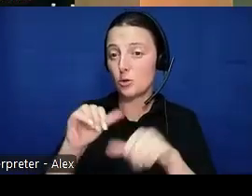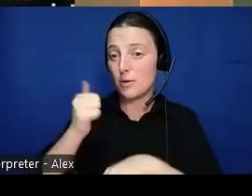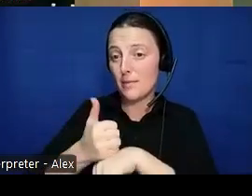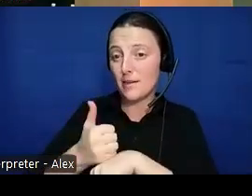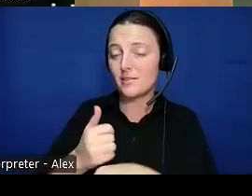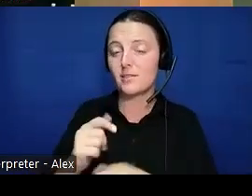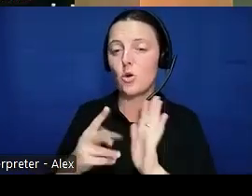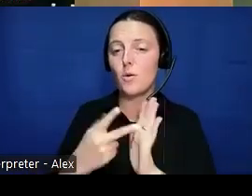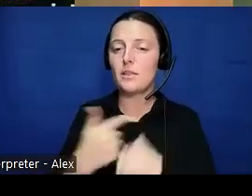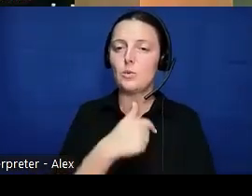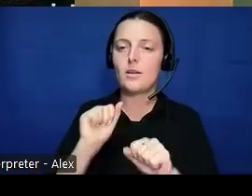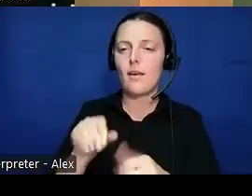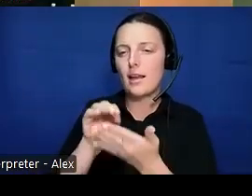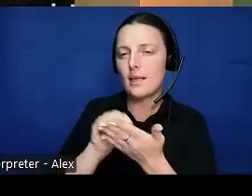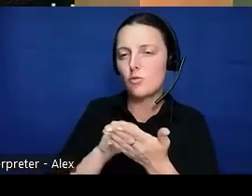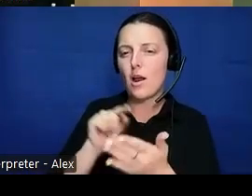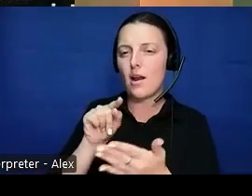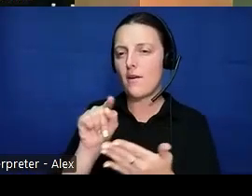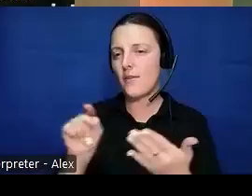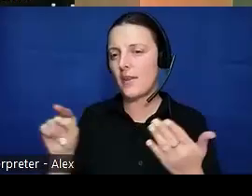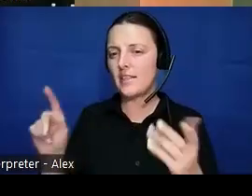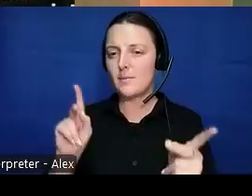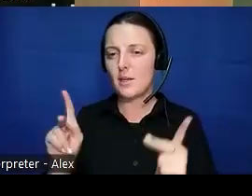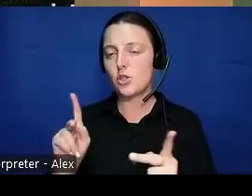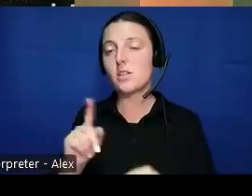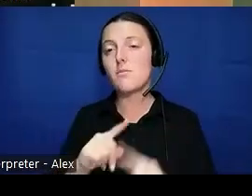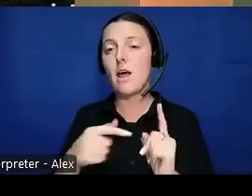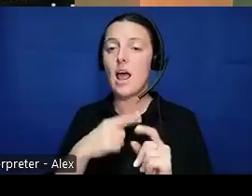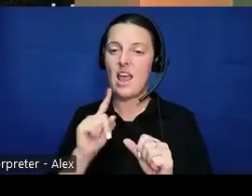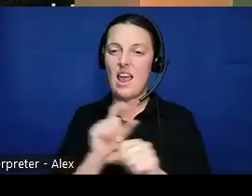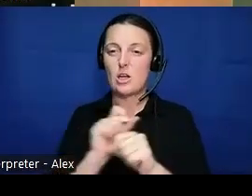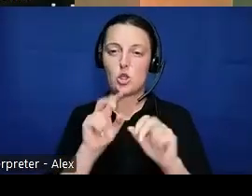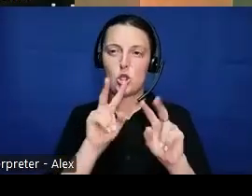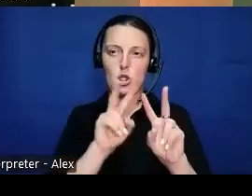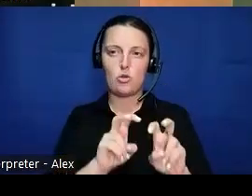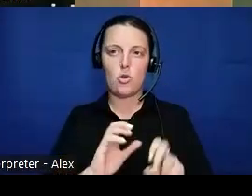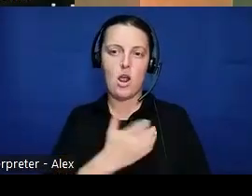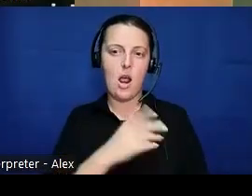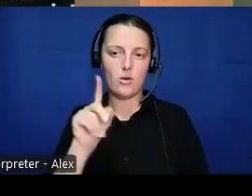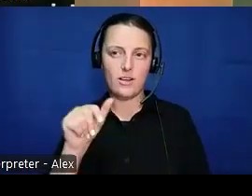these patients. I actually looked at our data here at Wilmont in terms of patients with SMI and found